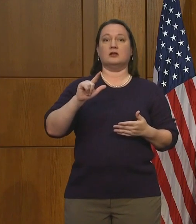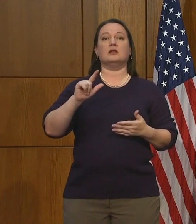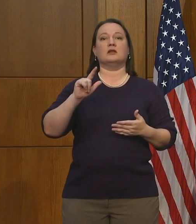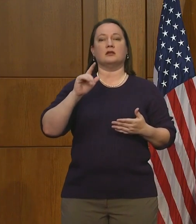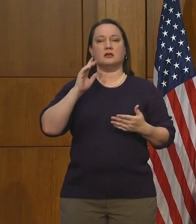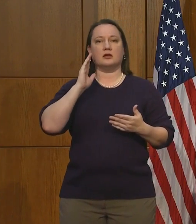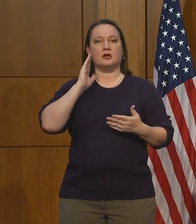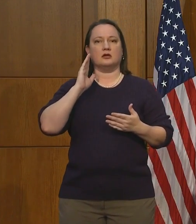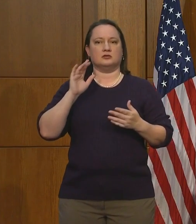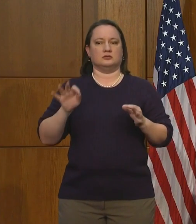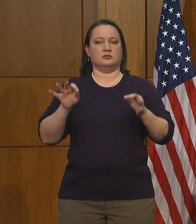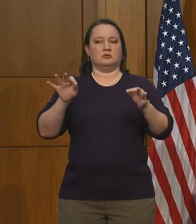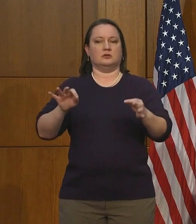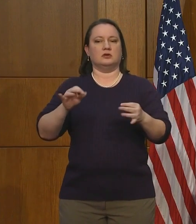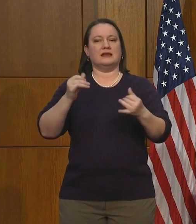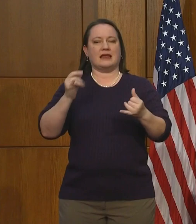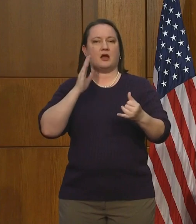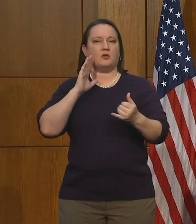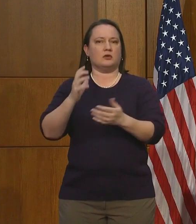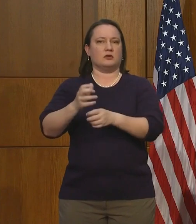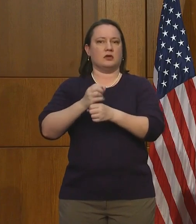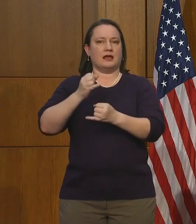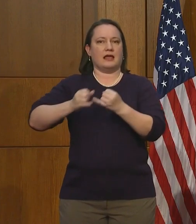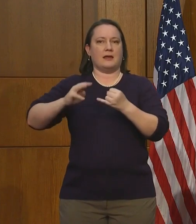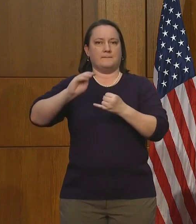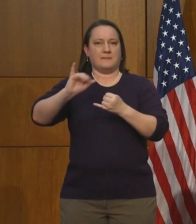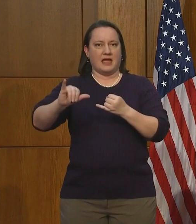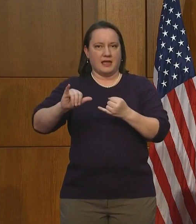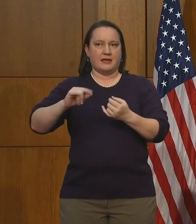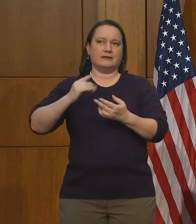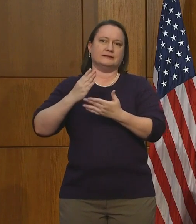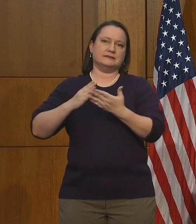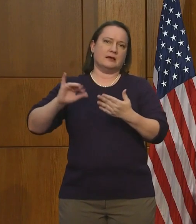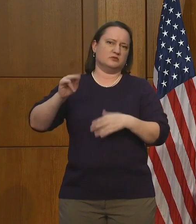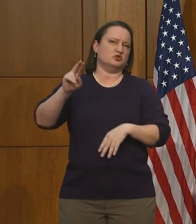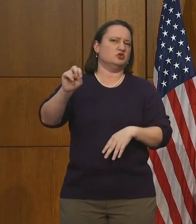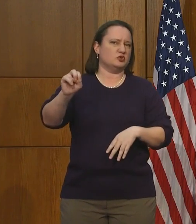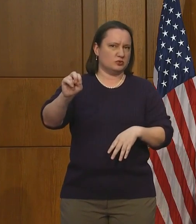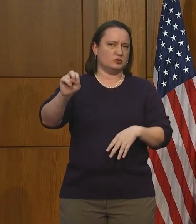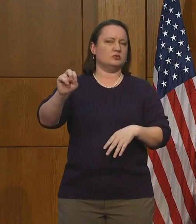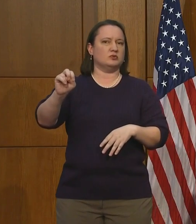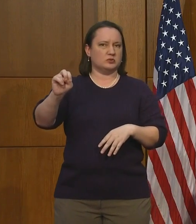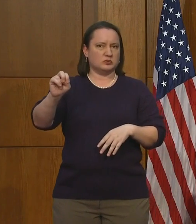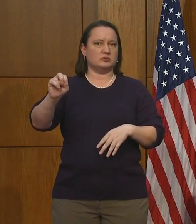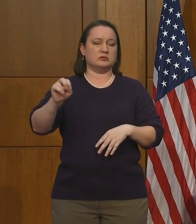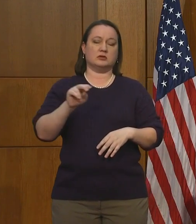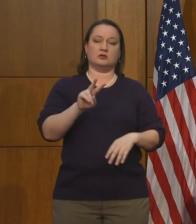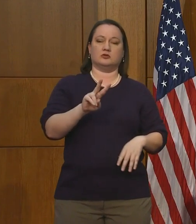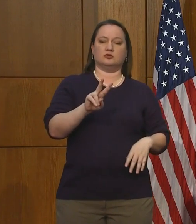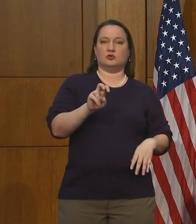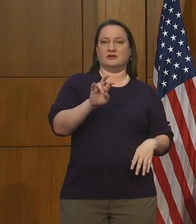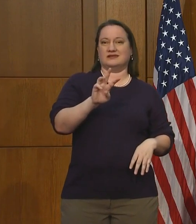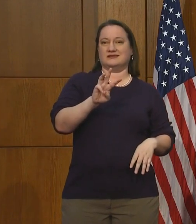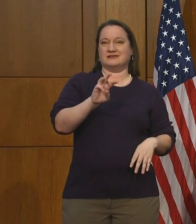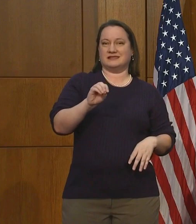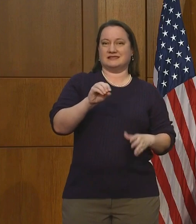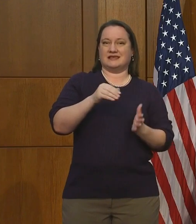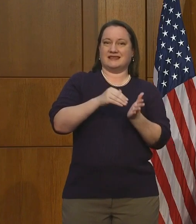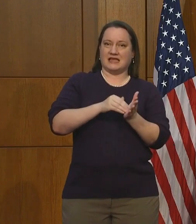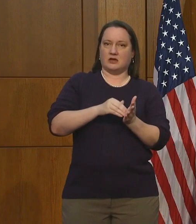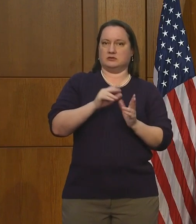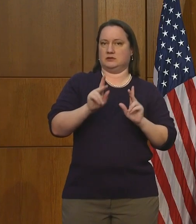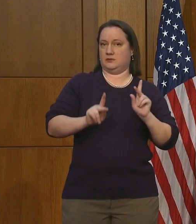MONEY CAN THE IN OF THE- I'M